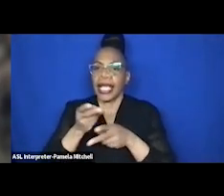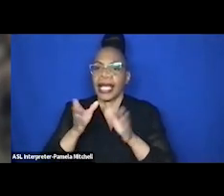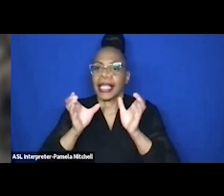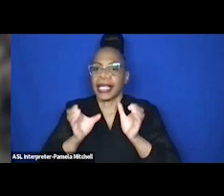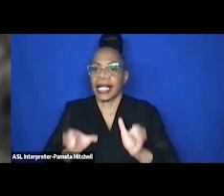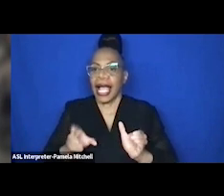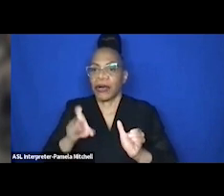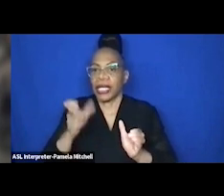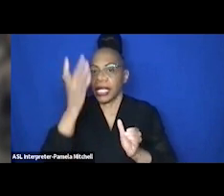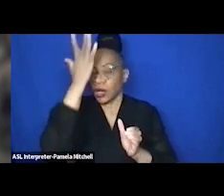to a medical provider already.